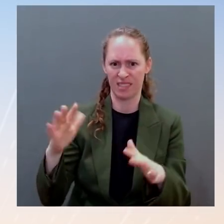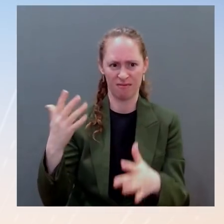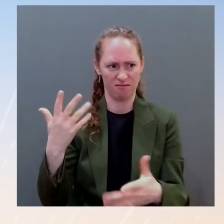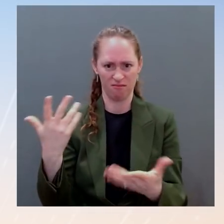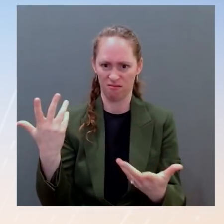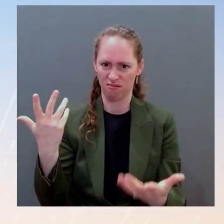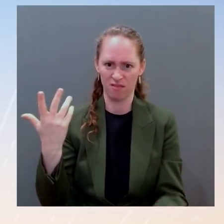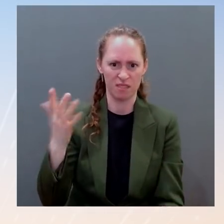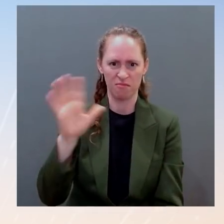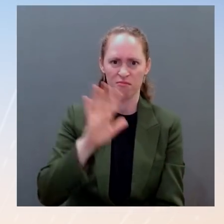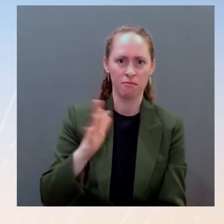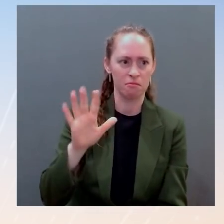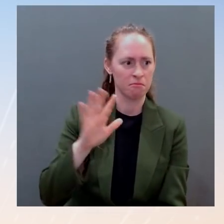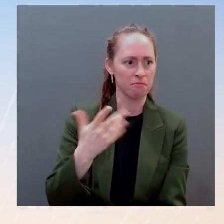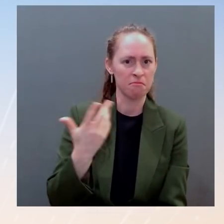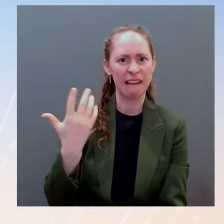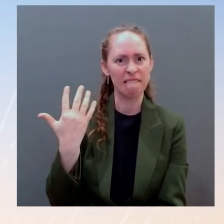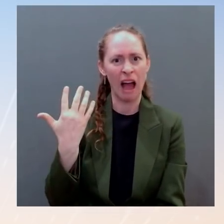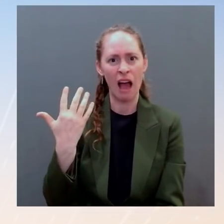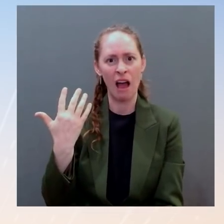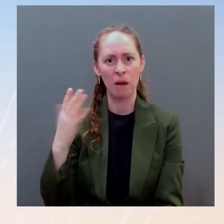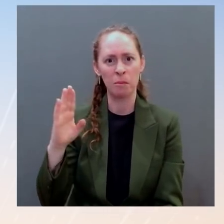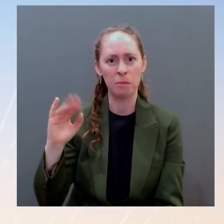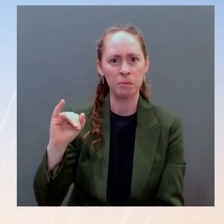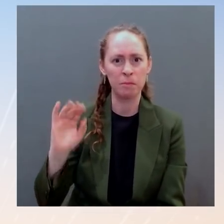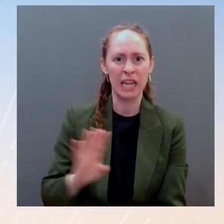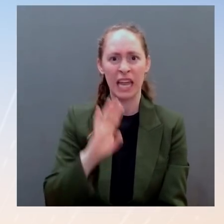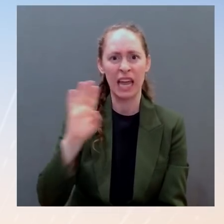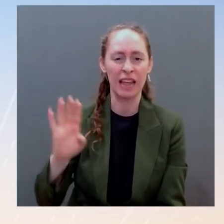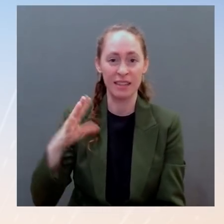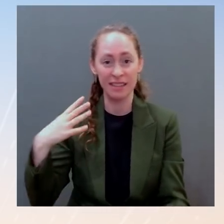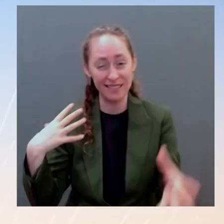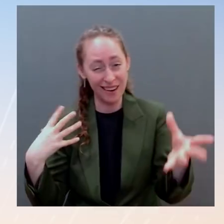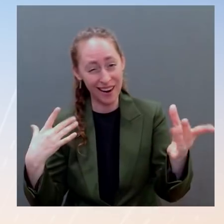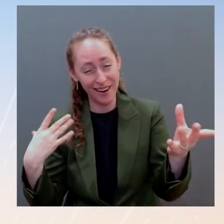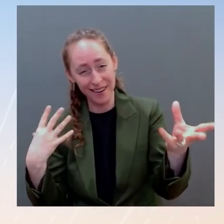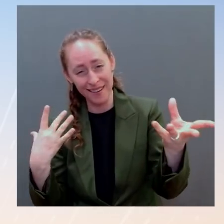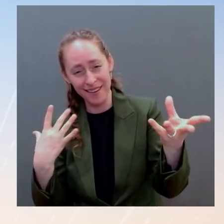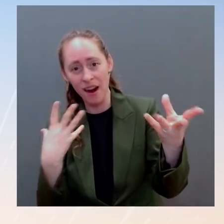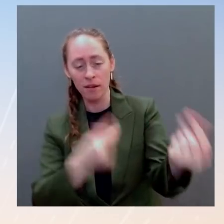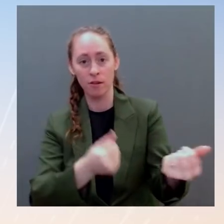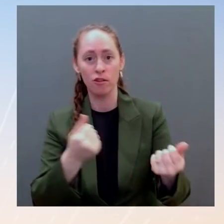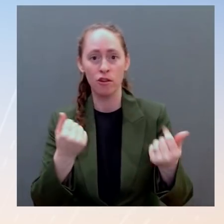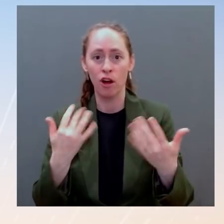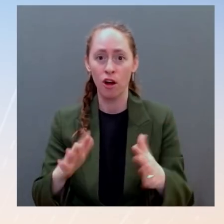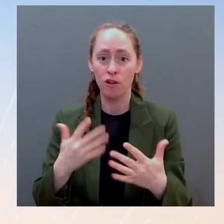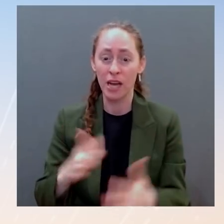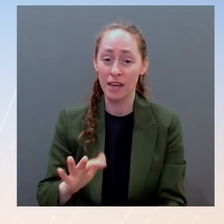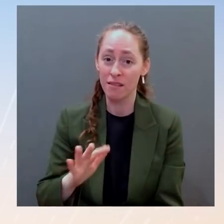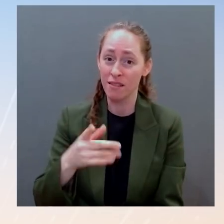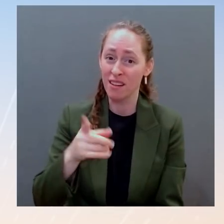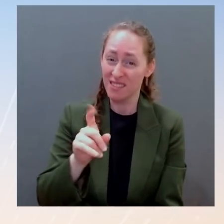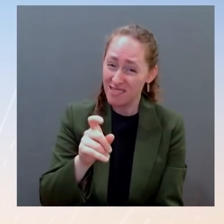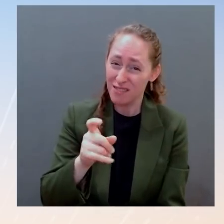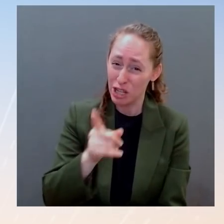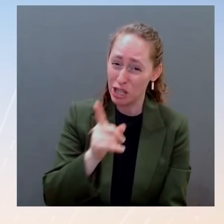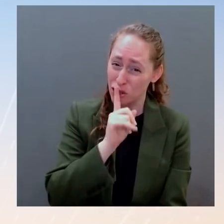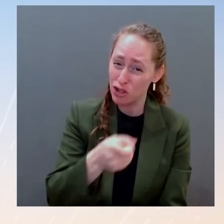Is there a figure that is a cap for what the U.S. is willing and able to provide Ukraine?